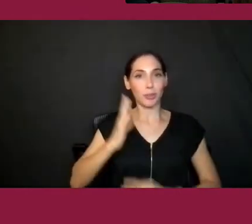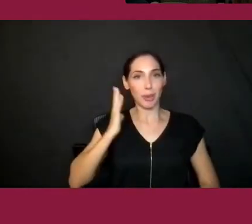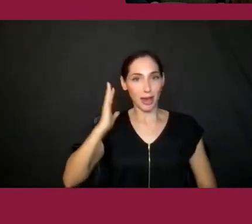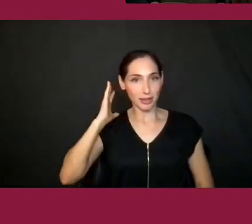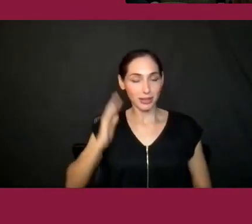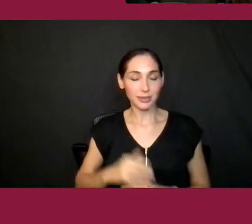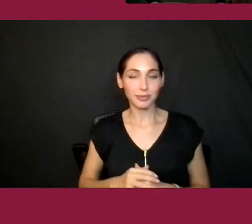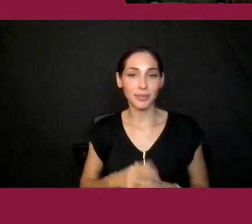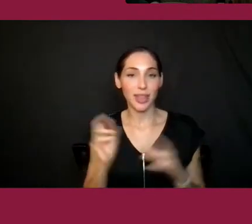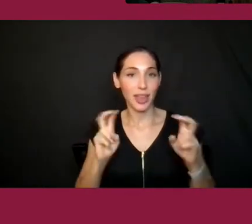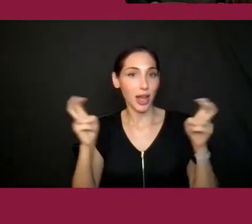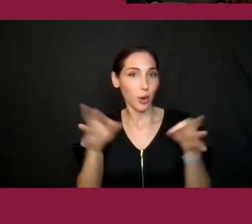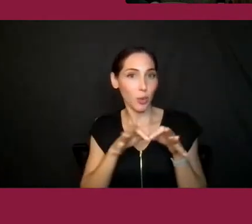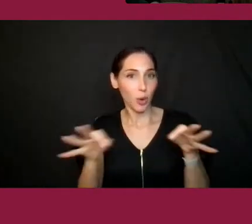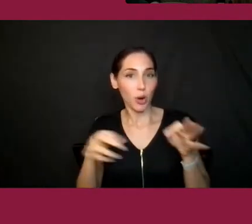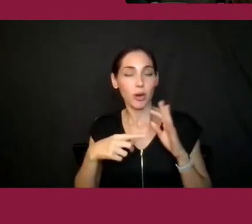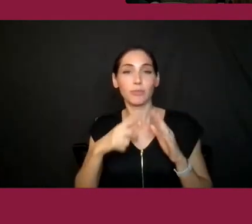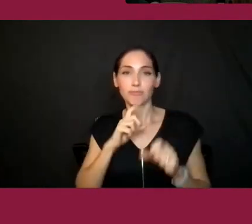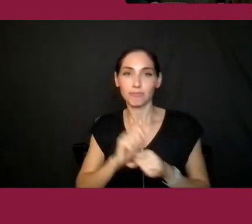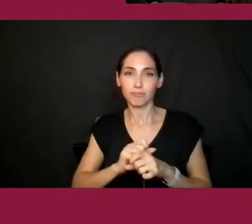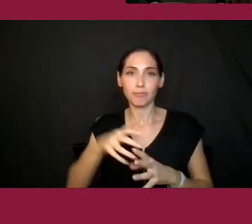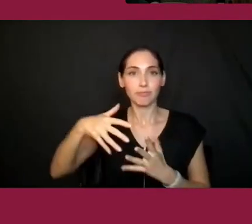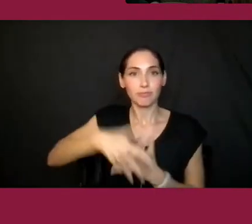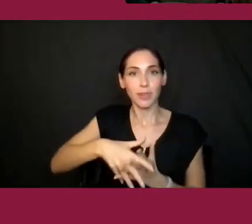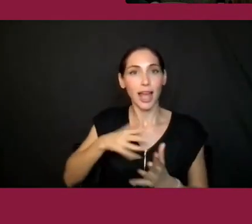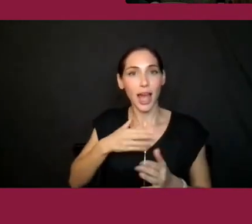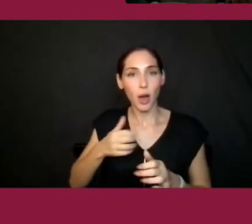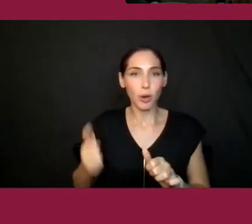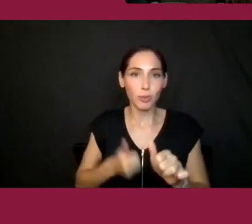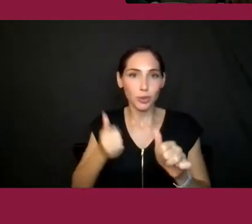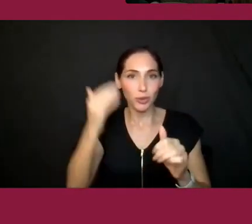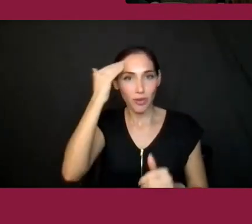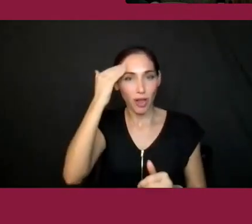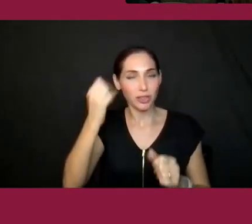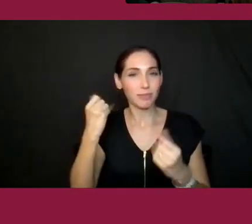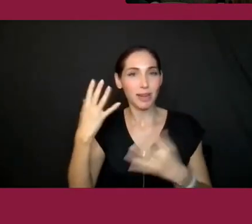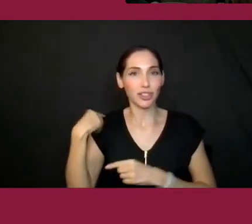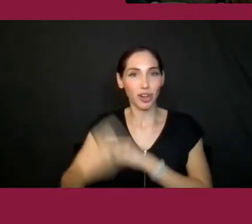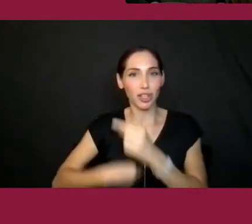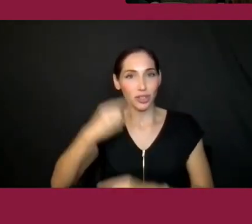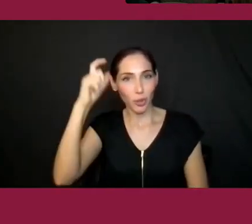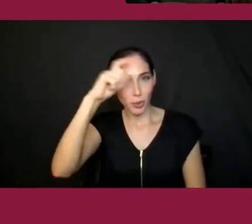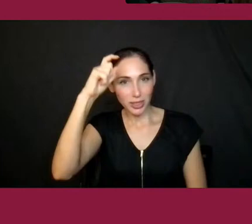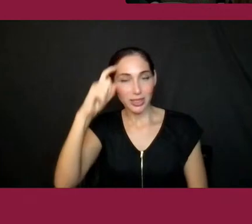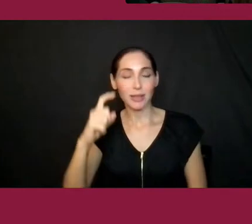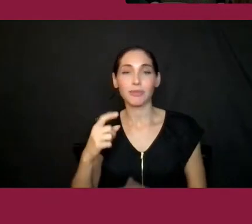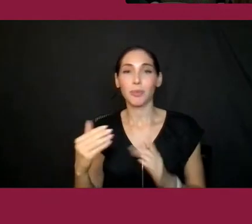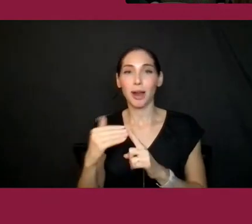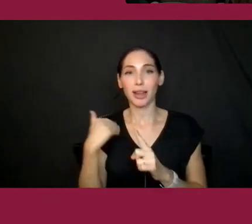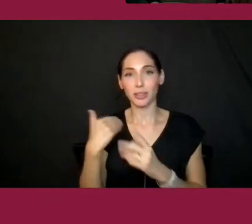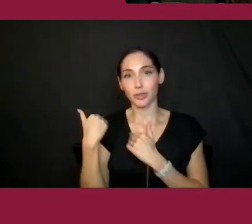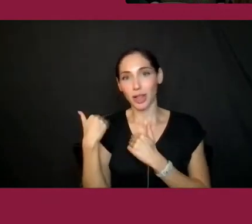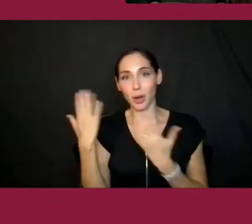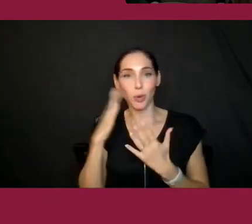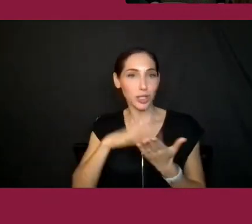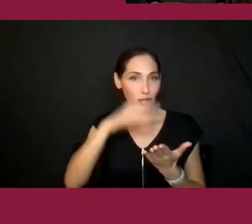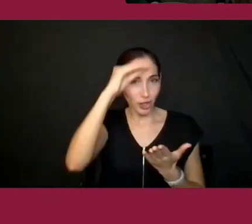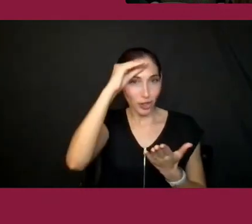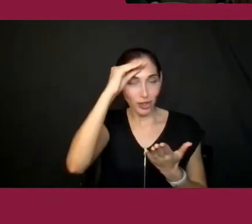This quote grounds the pursuit of knowledge in a bedrock of multidirectional wisdoms, reminding us to rely on what is learned while evoking the power to judge rightly